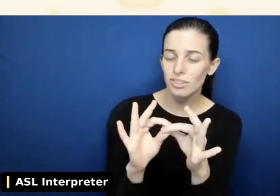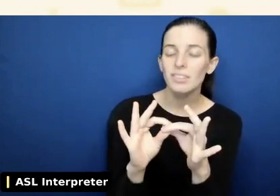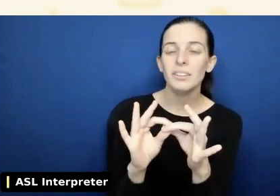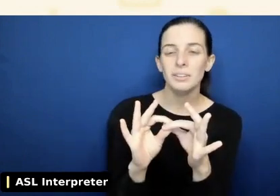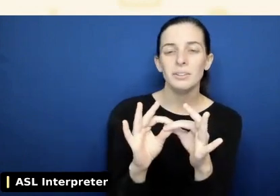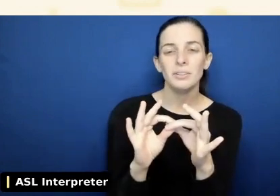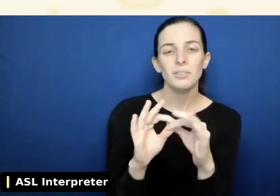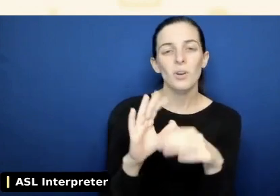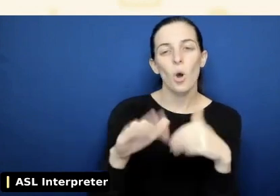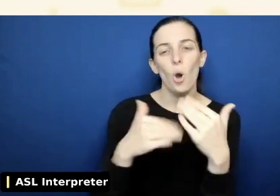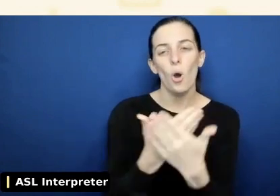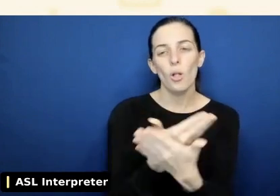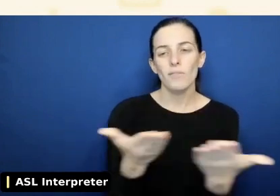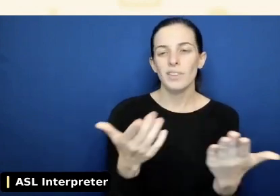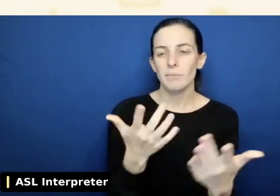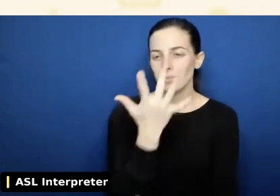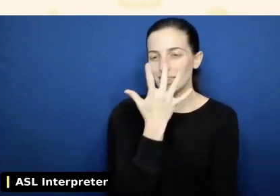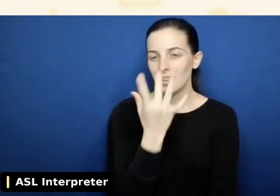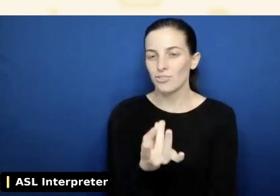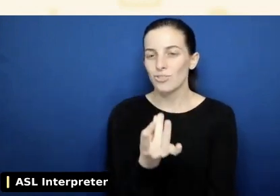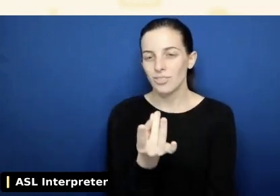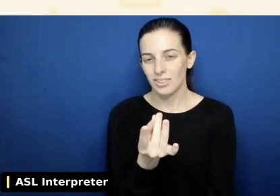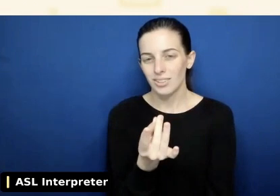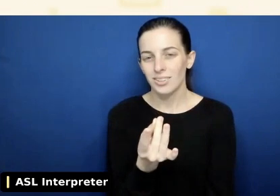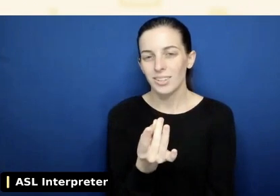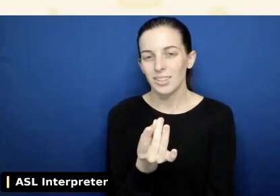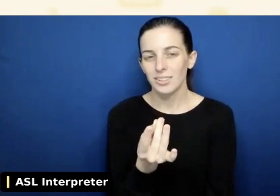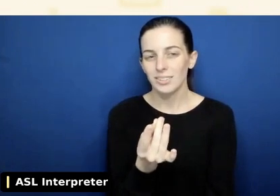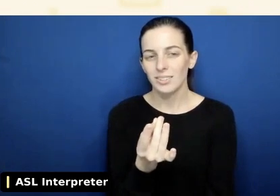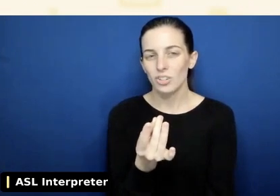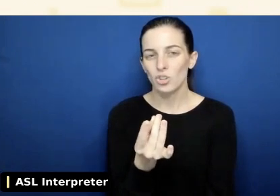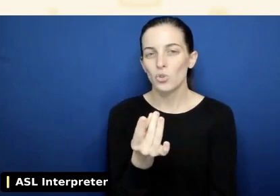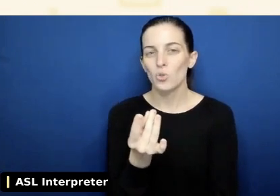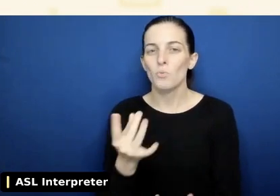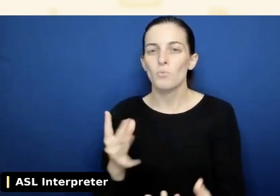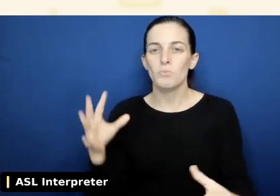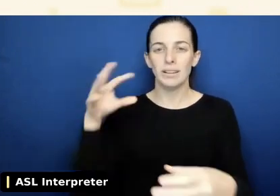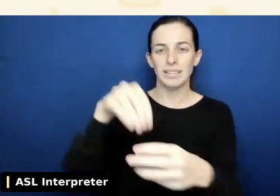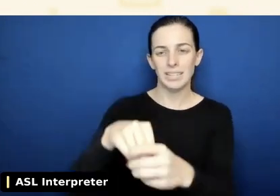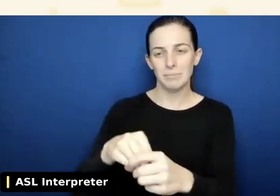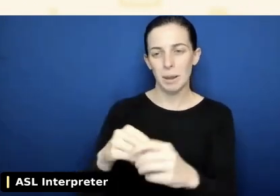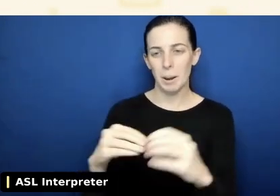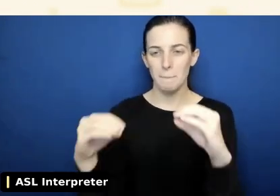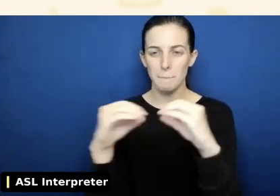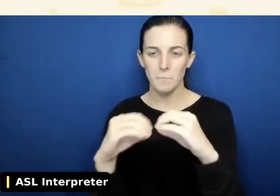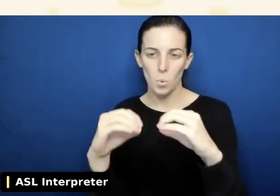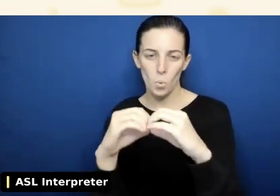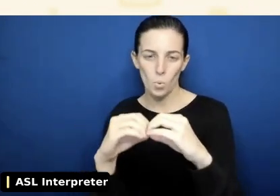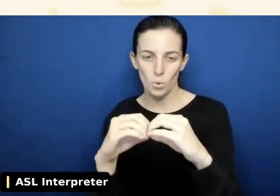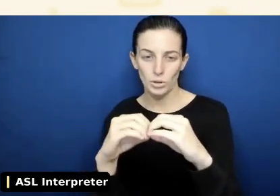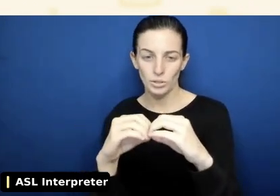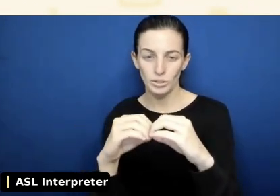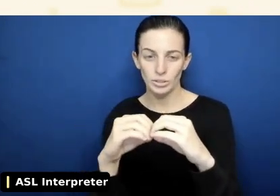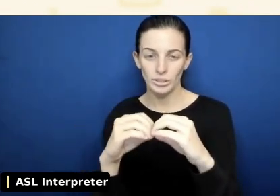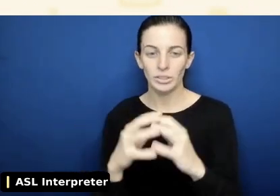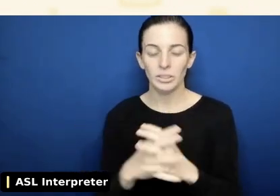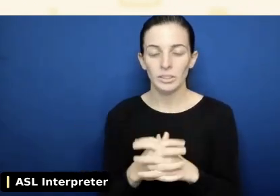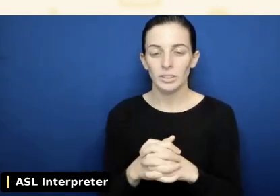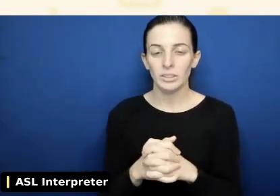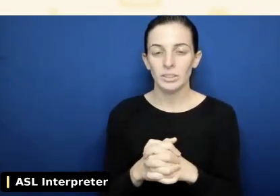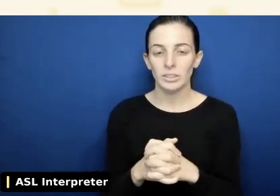in participating in event like WP Accessibility Day